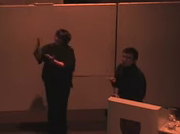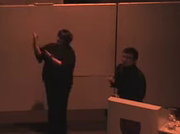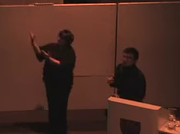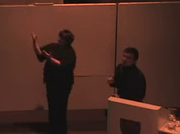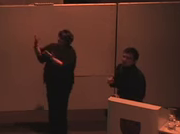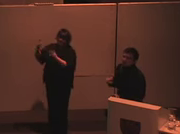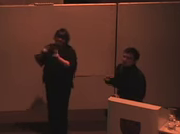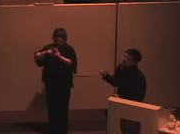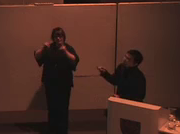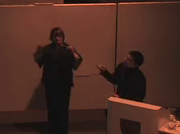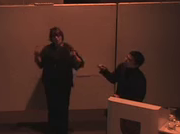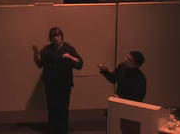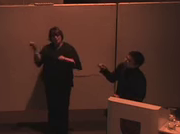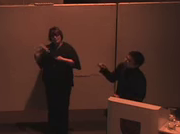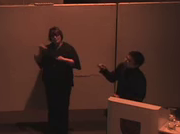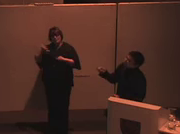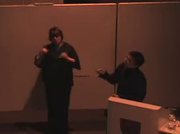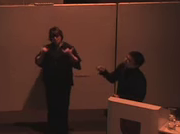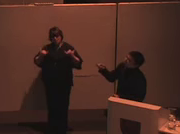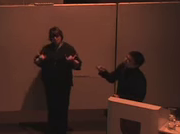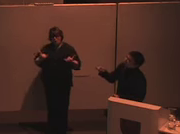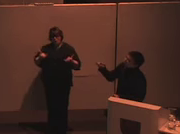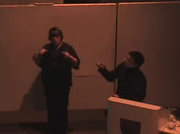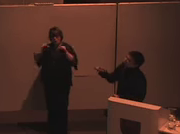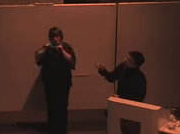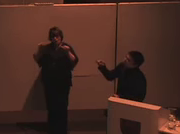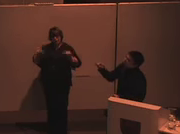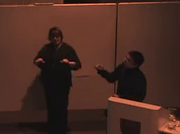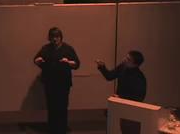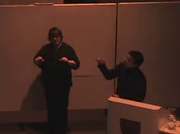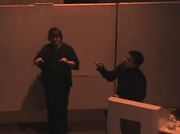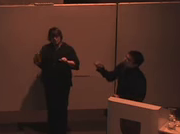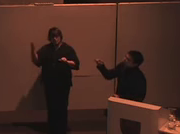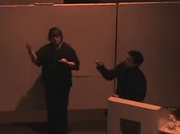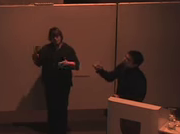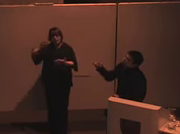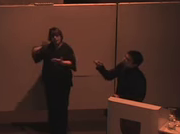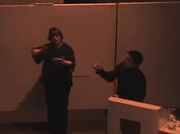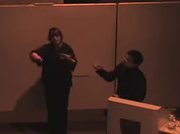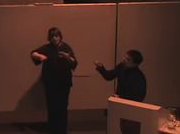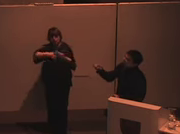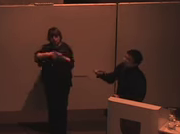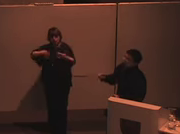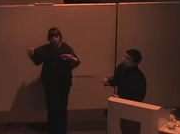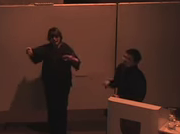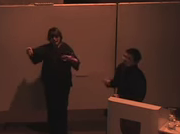to the modern architecture. Here, the grid system, the column is on the grid.